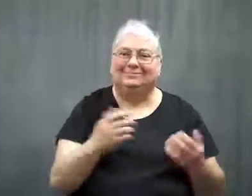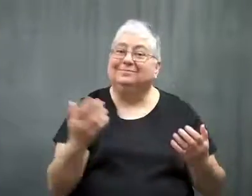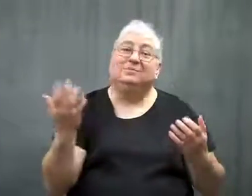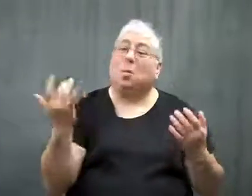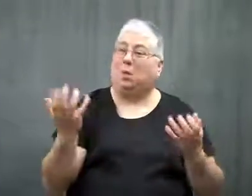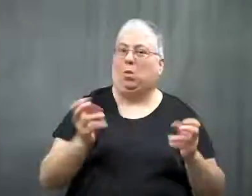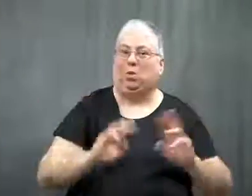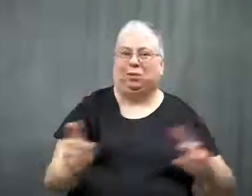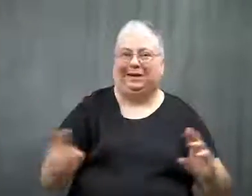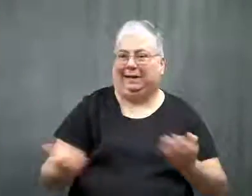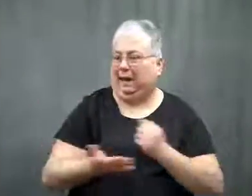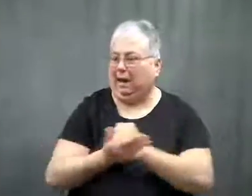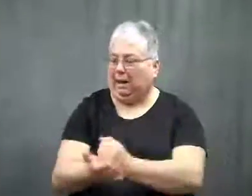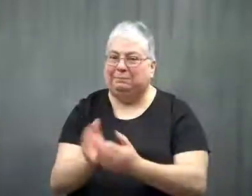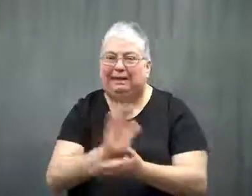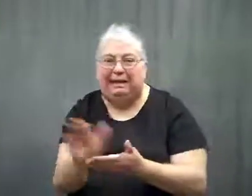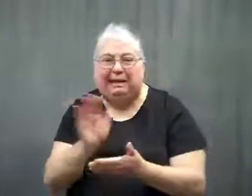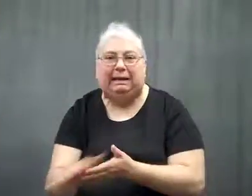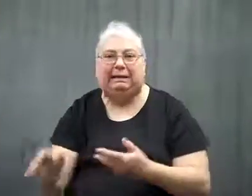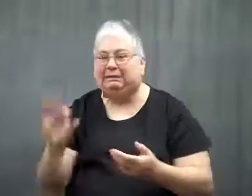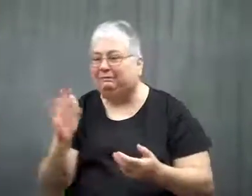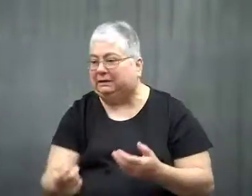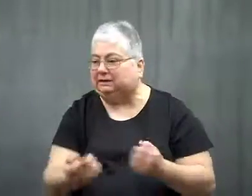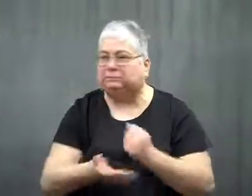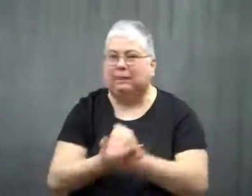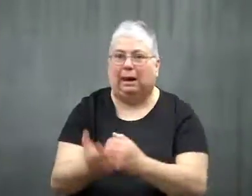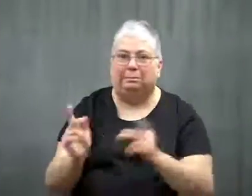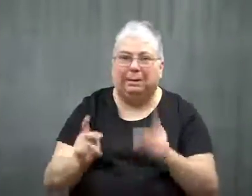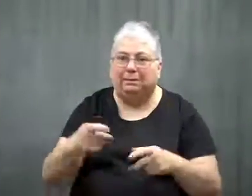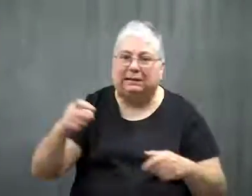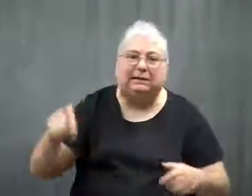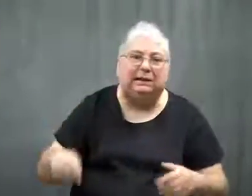They need to get ready to help with the cleanup, repairs, and getting the people what they need.